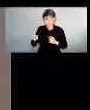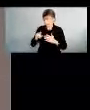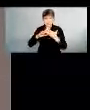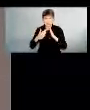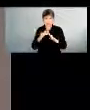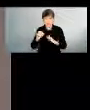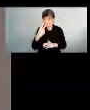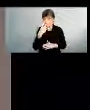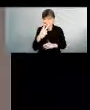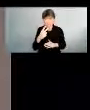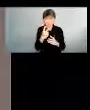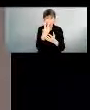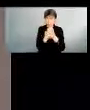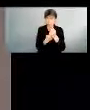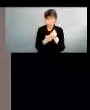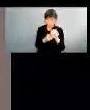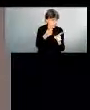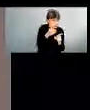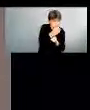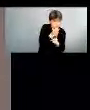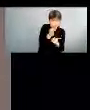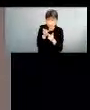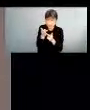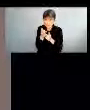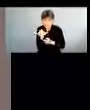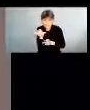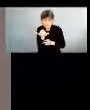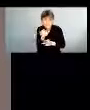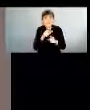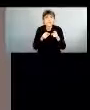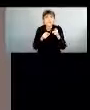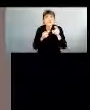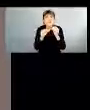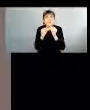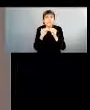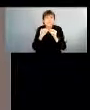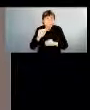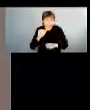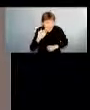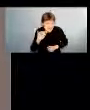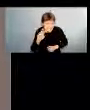stream, but it uses a more active, present tense and it directly refers to connections